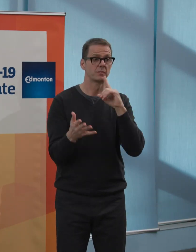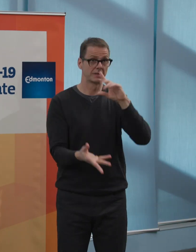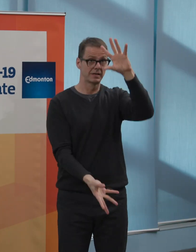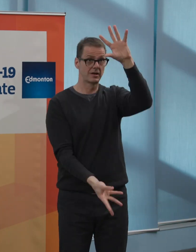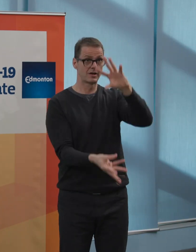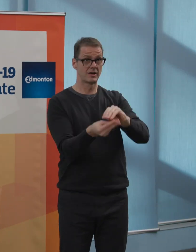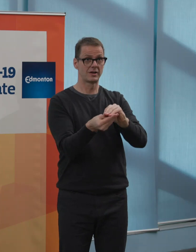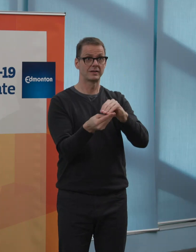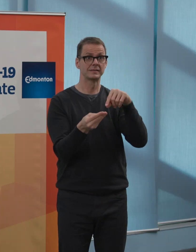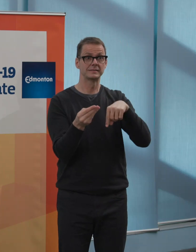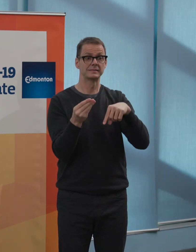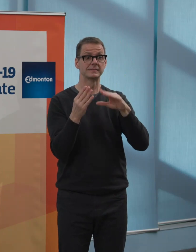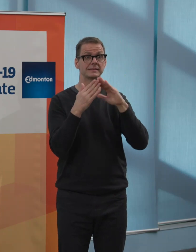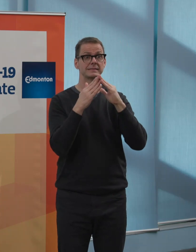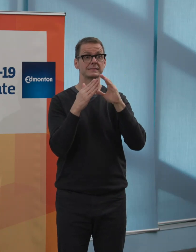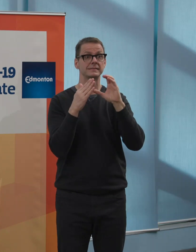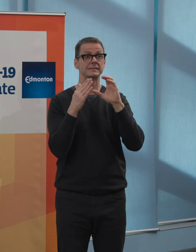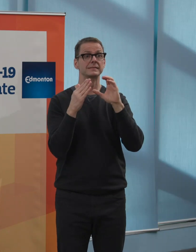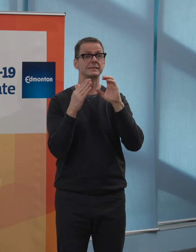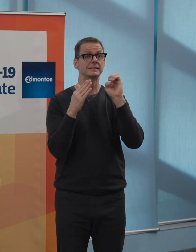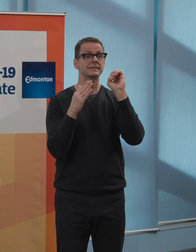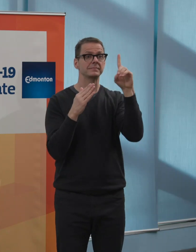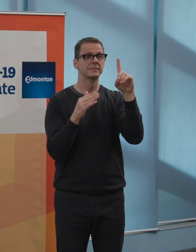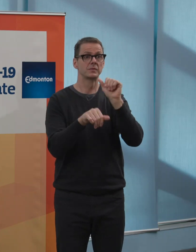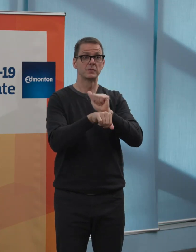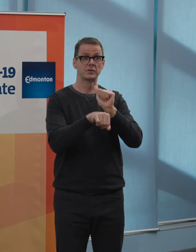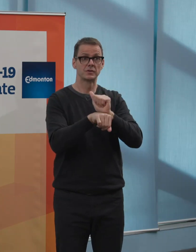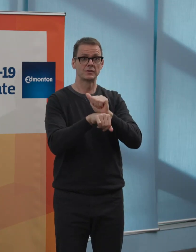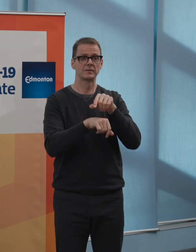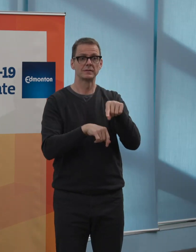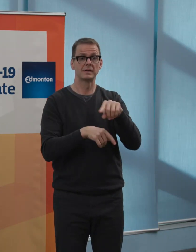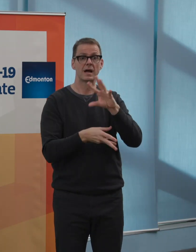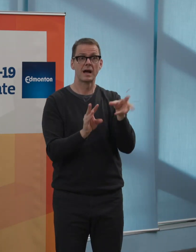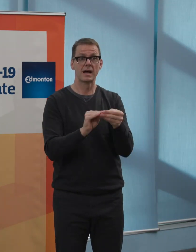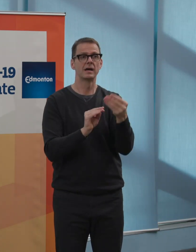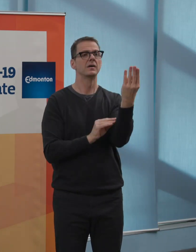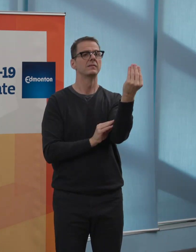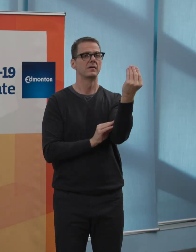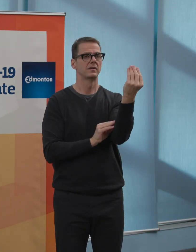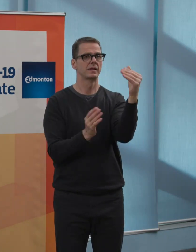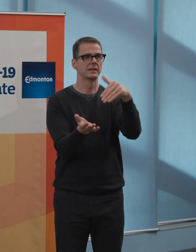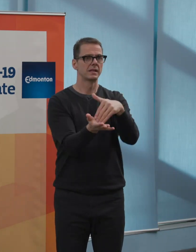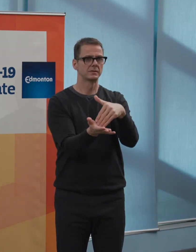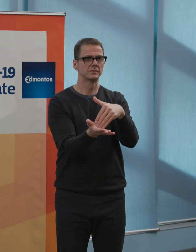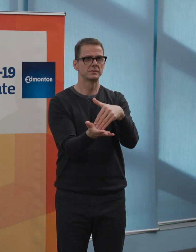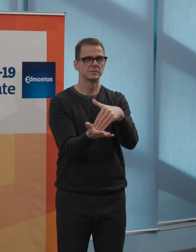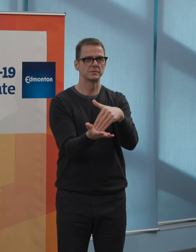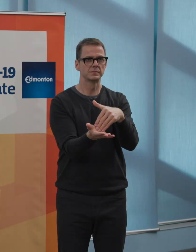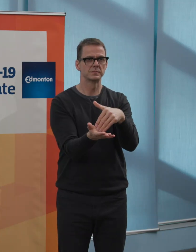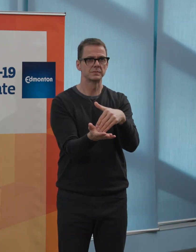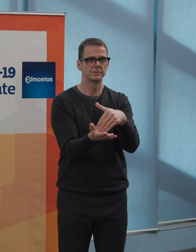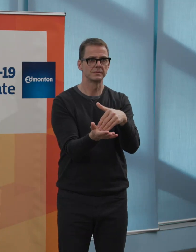pretty exhaustive program jeremy i think you were trying to get in with a